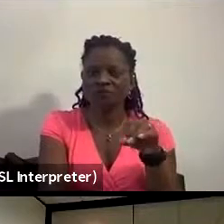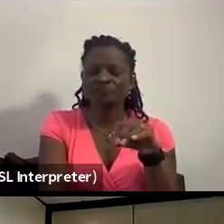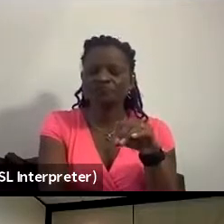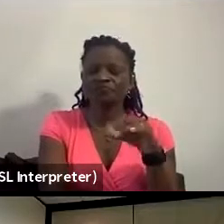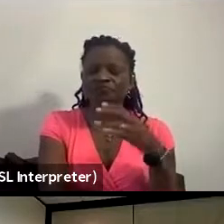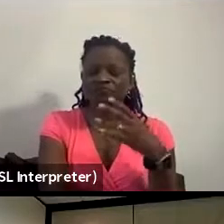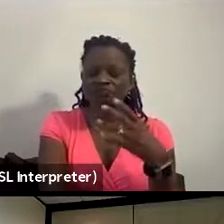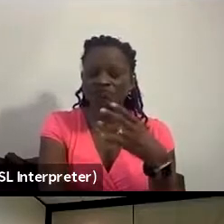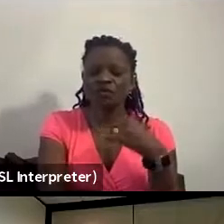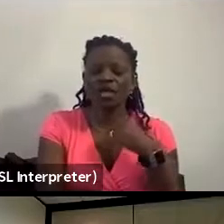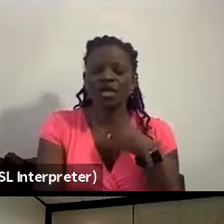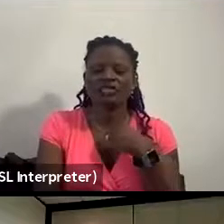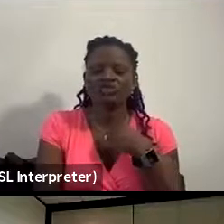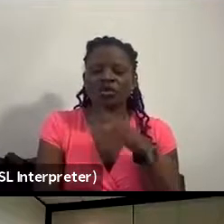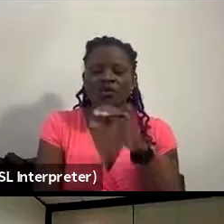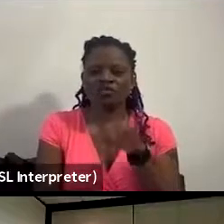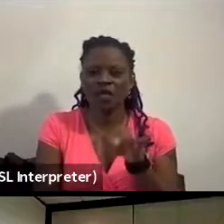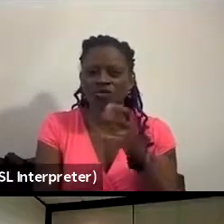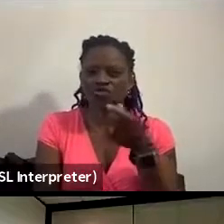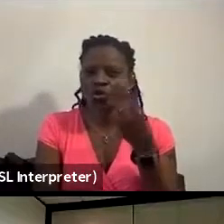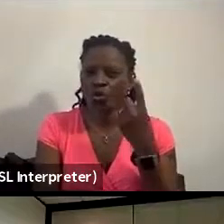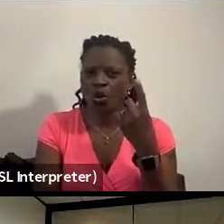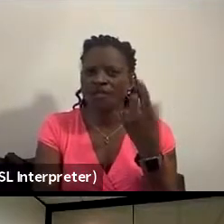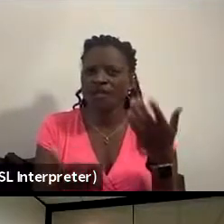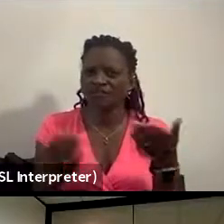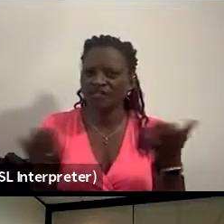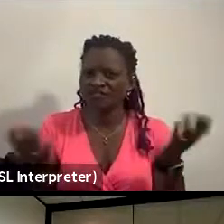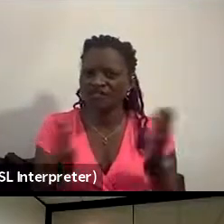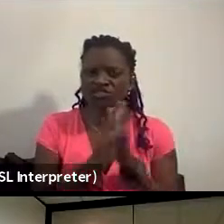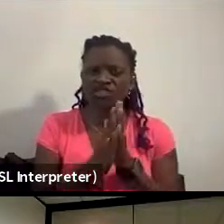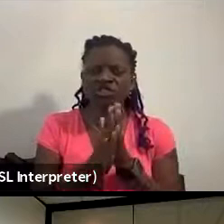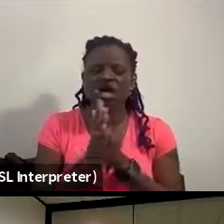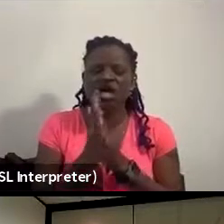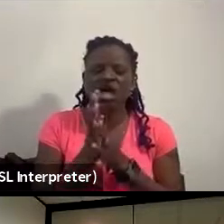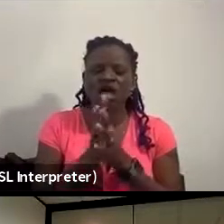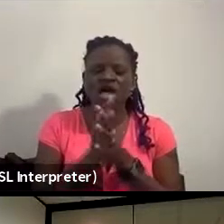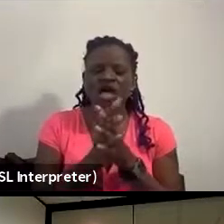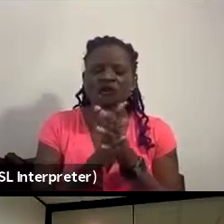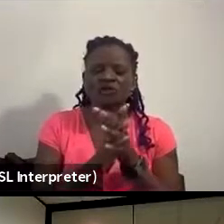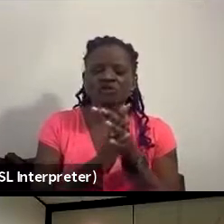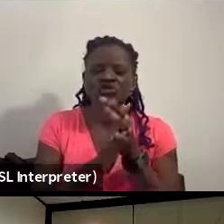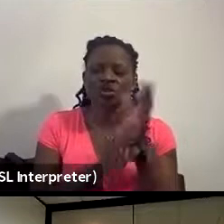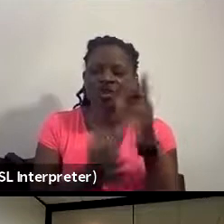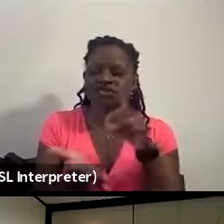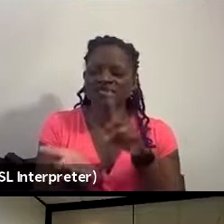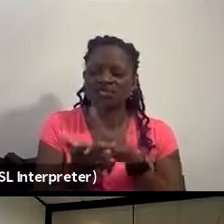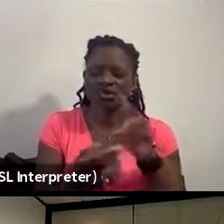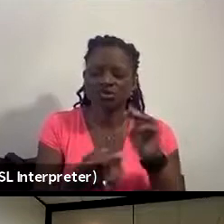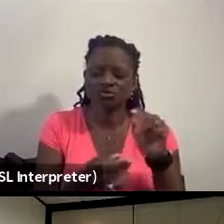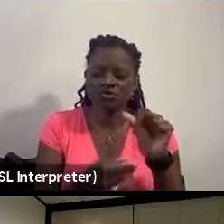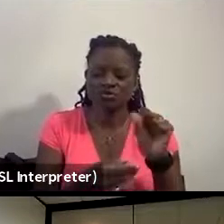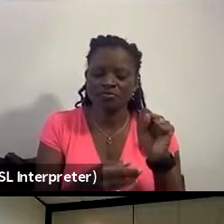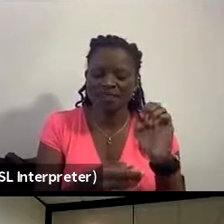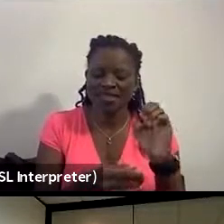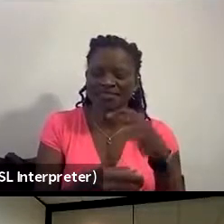this is sort of one of the intentions to try to get as many people vaccinated as possible, because as doctora Mase was saying earlier, the more people that are